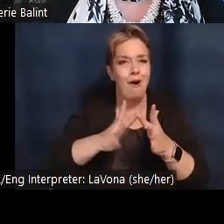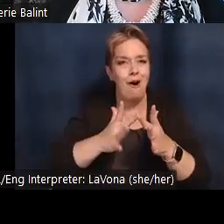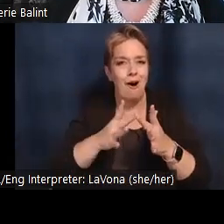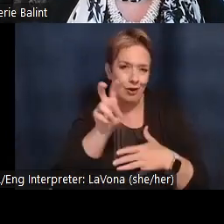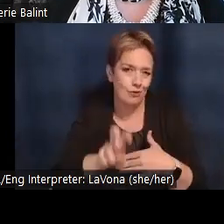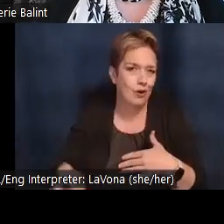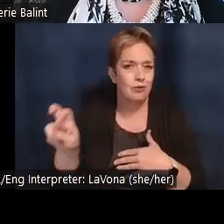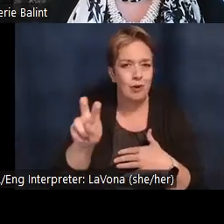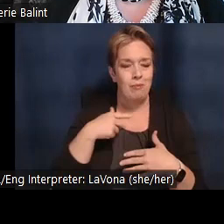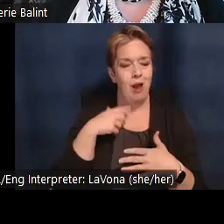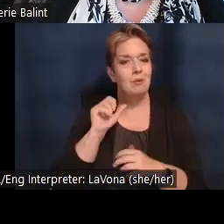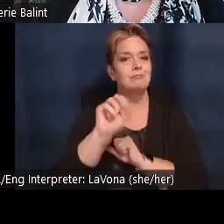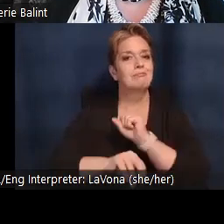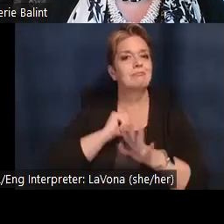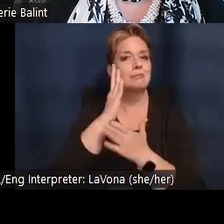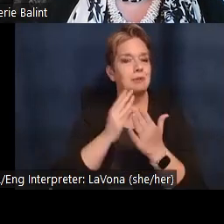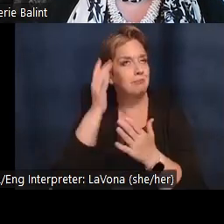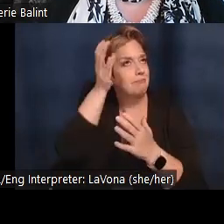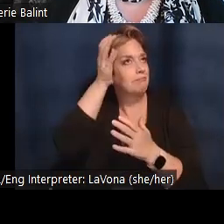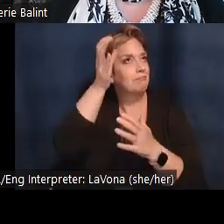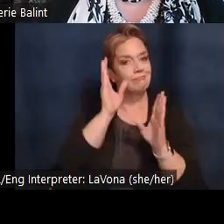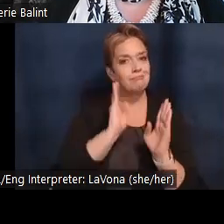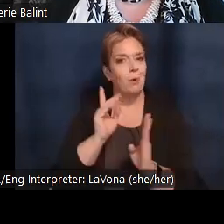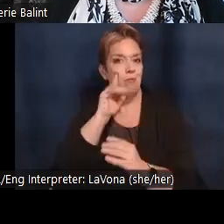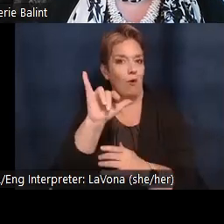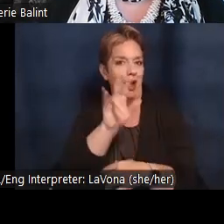before I pass the mic to Valerie and Giustina.